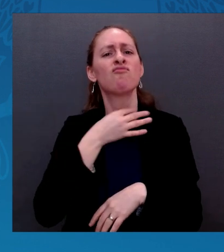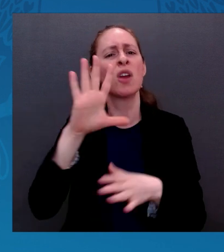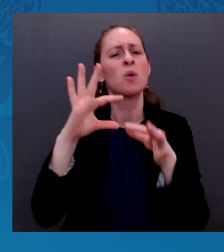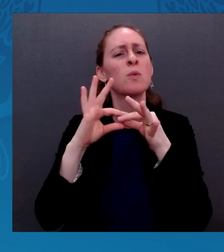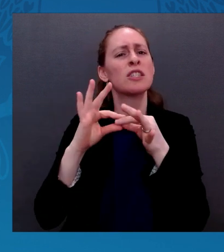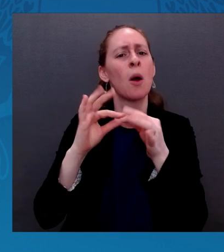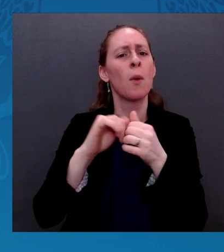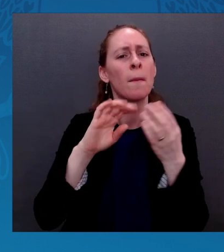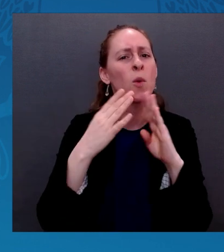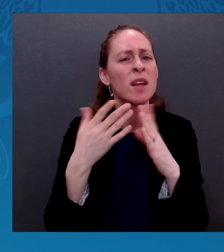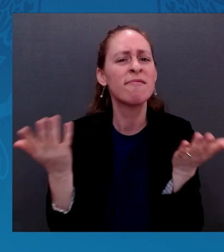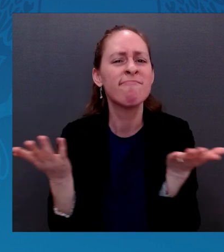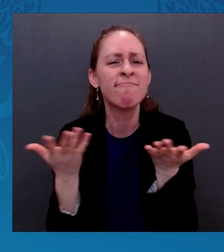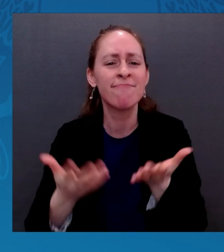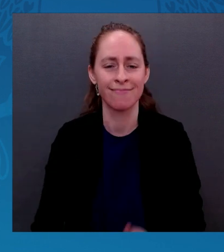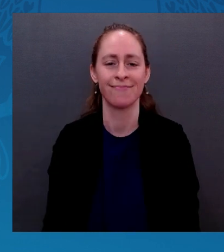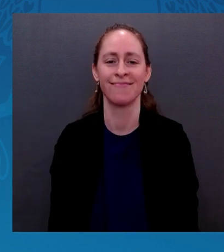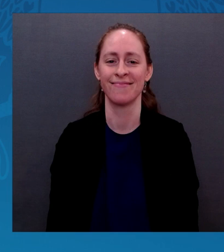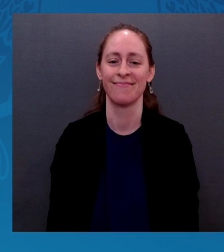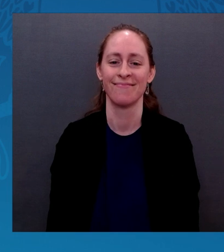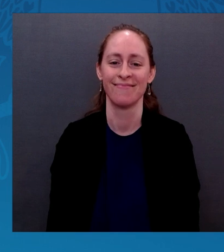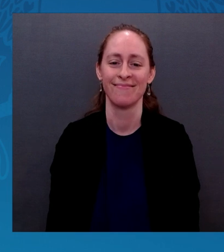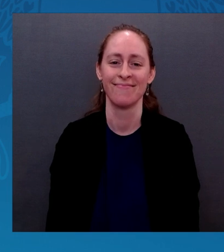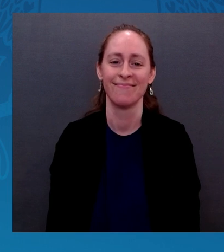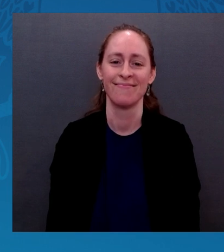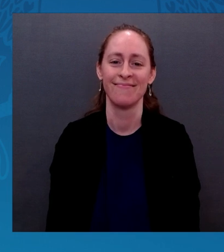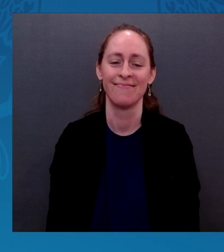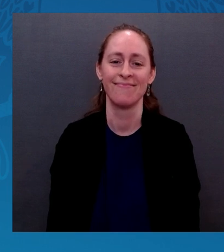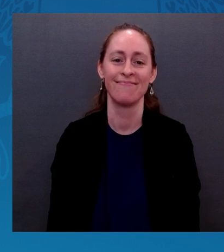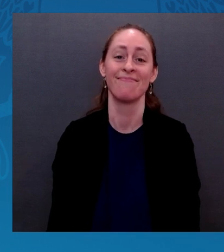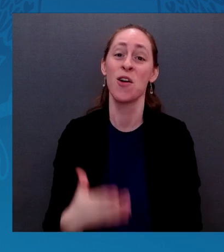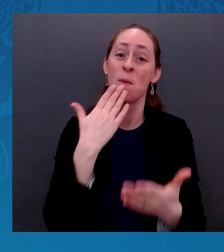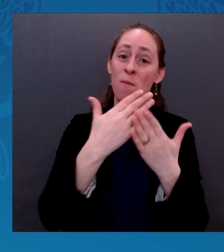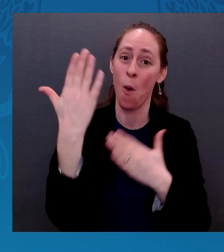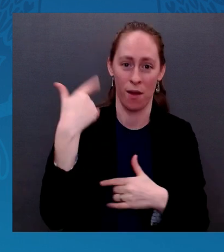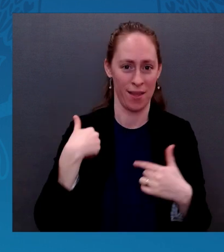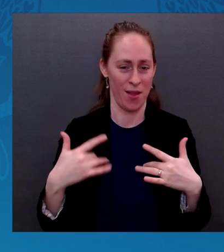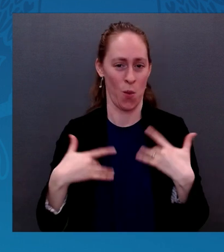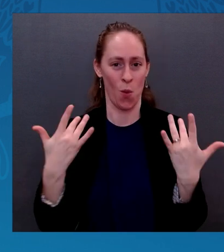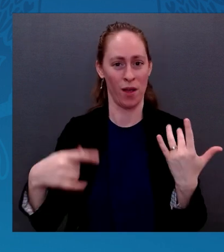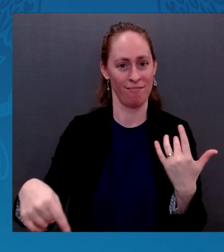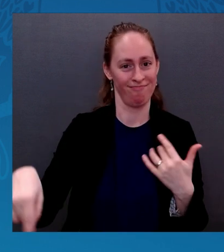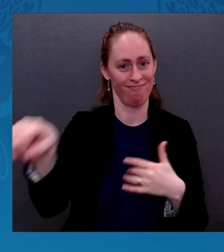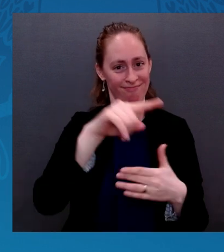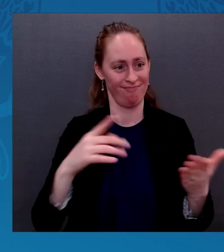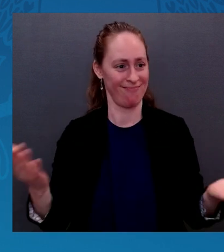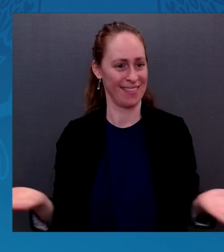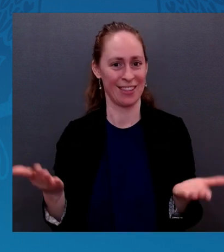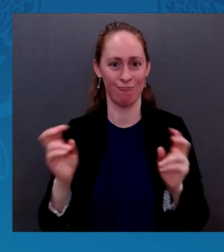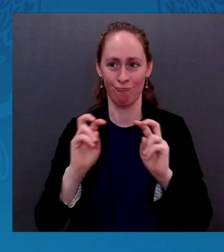and their efforts to make this program a success. We have worked on fourteen thousand homes